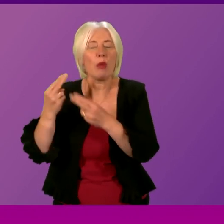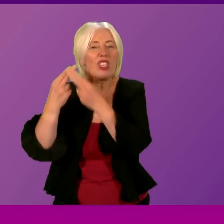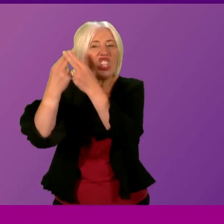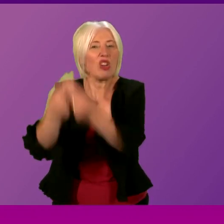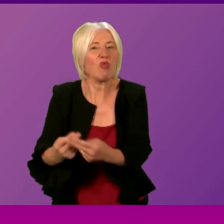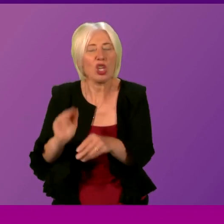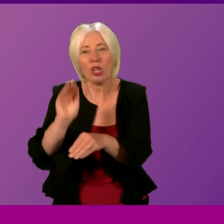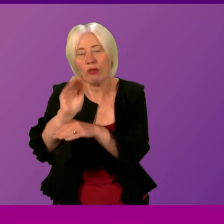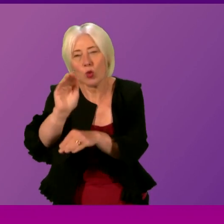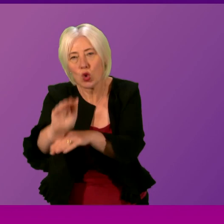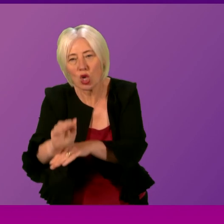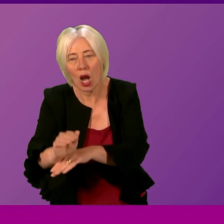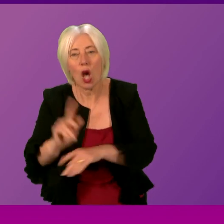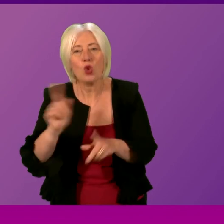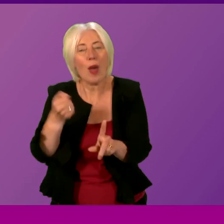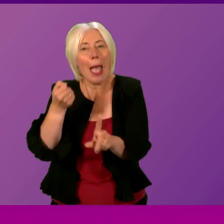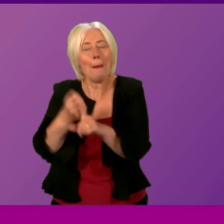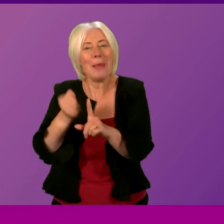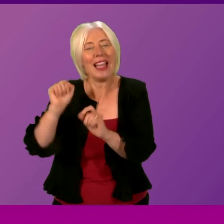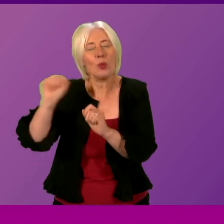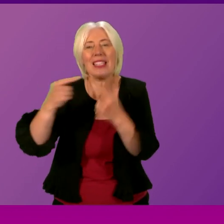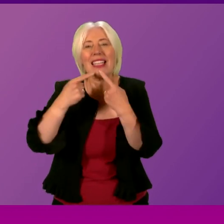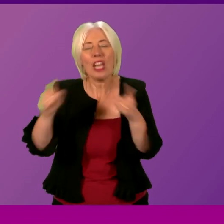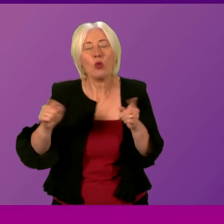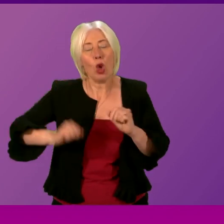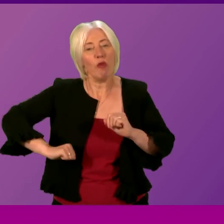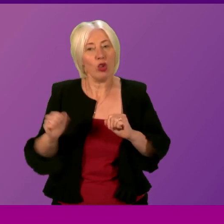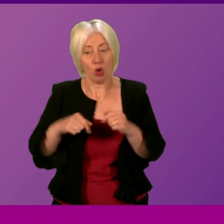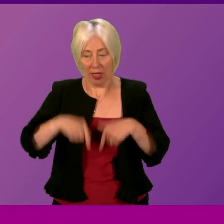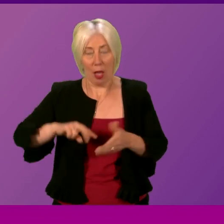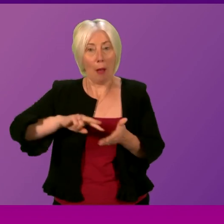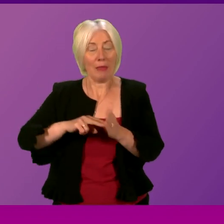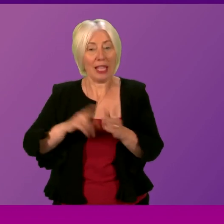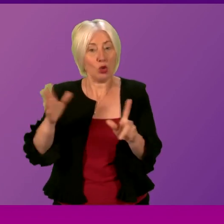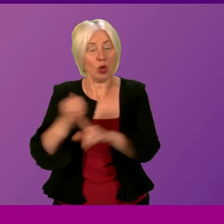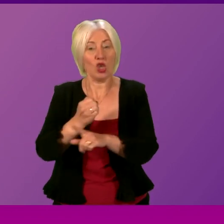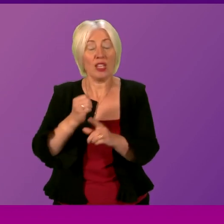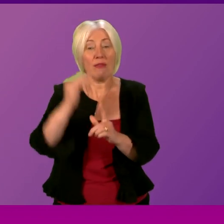What impact will his announcement have on Scotland’s plans to reach net zero by 2045?